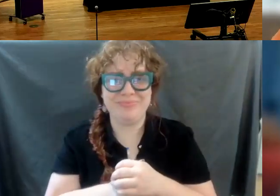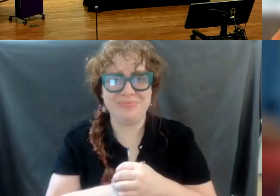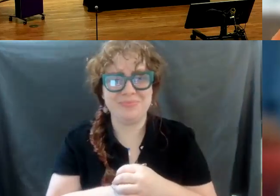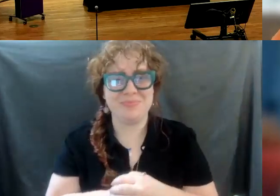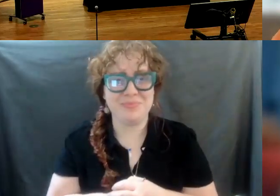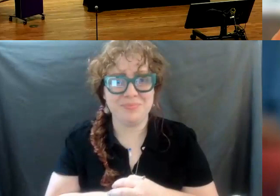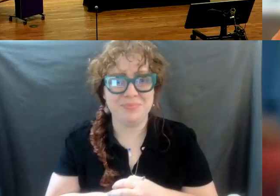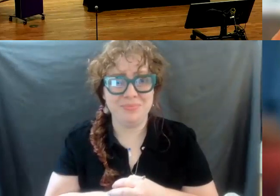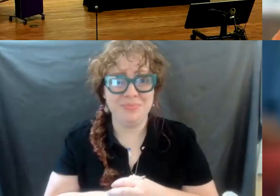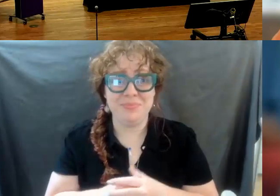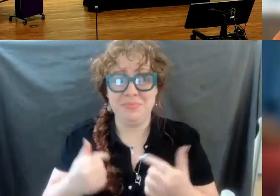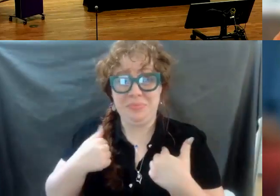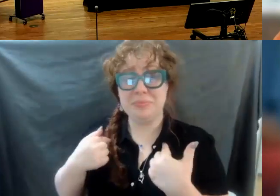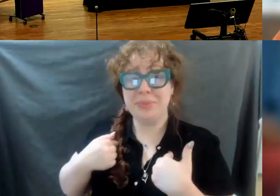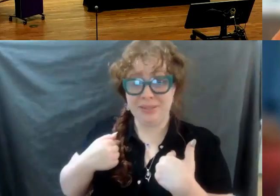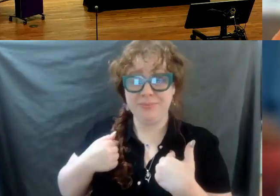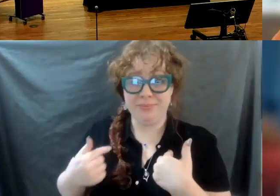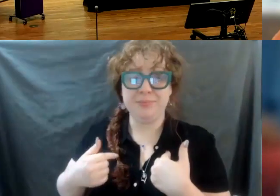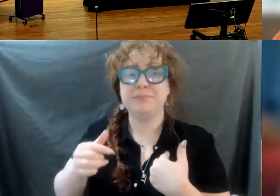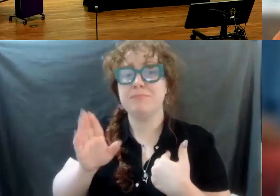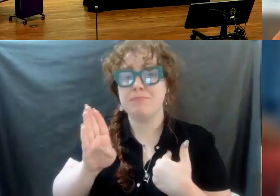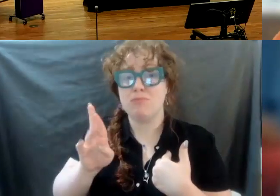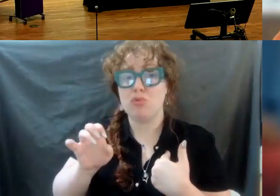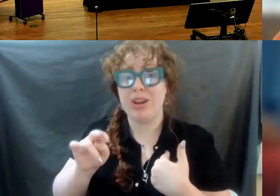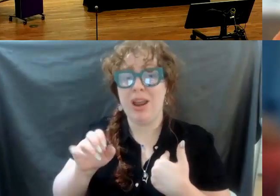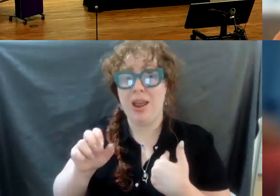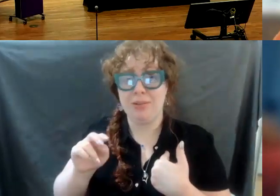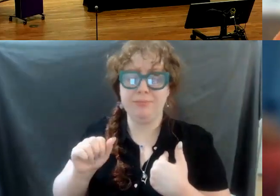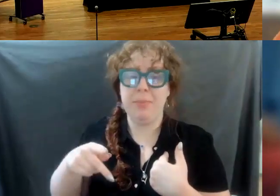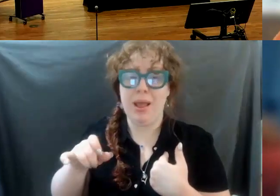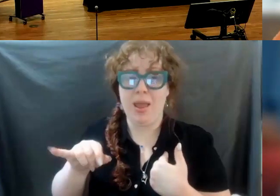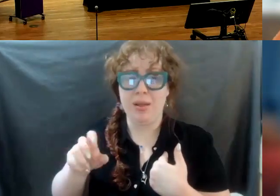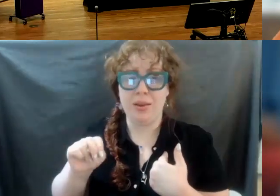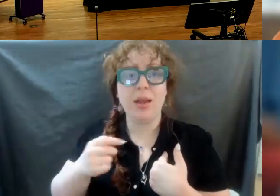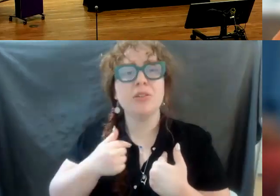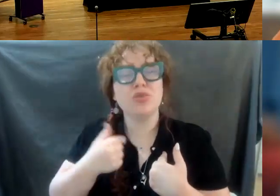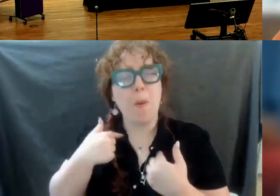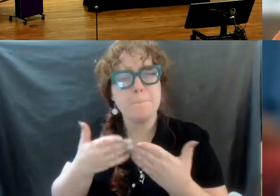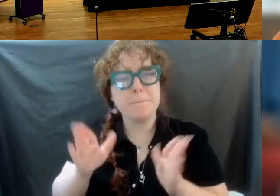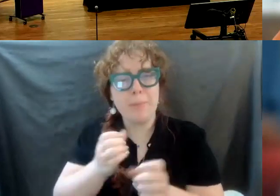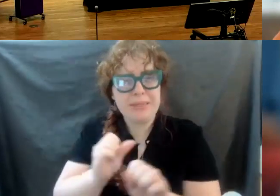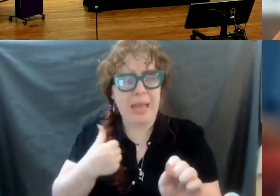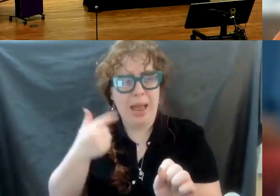So for me, I think that when people often think about public safety, they define it in ways that are very reactive, like,